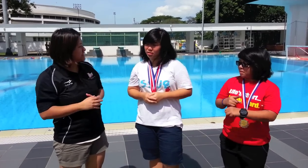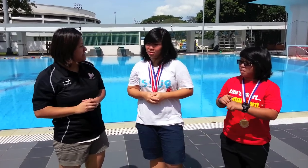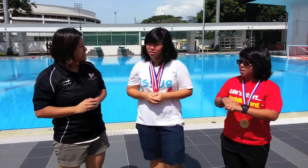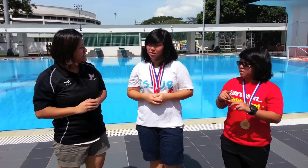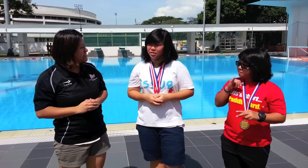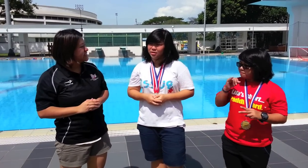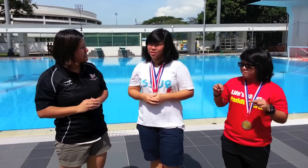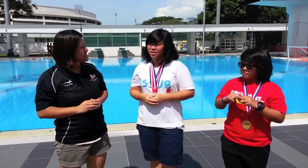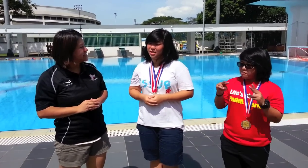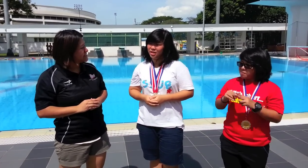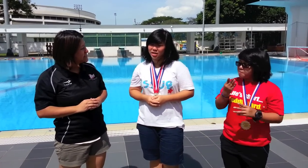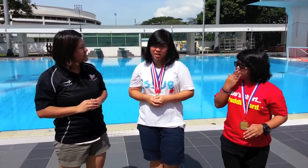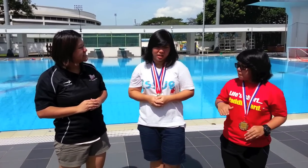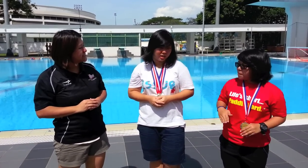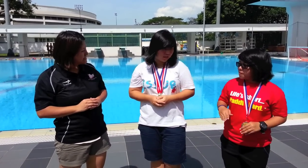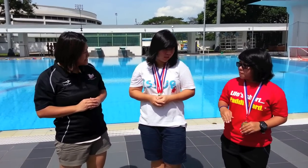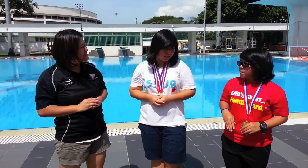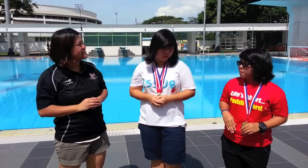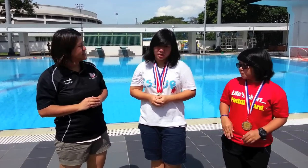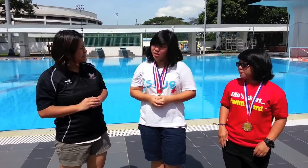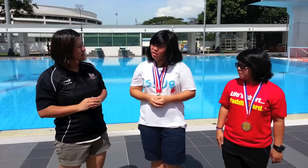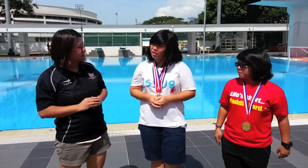Yes, my timing is very bad.